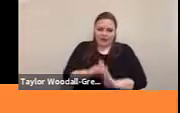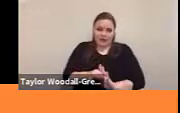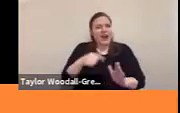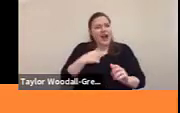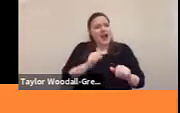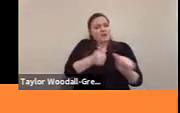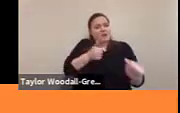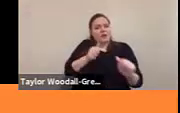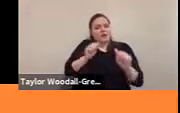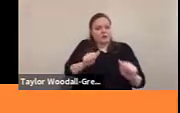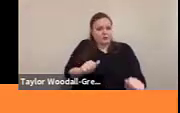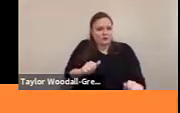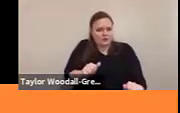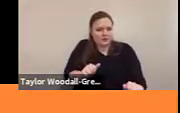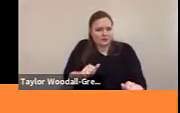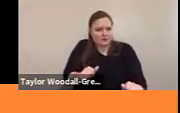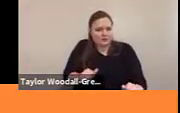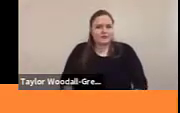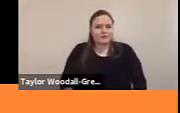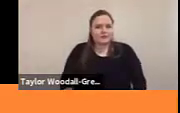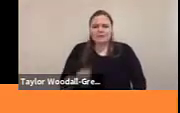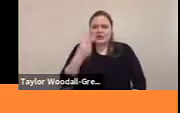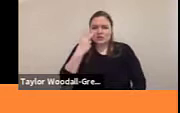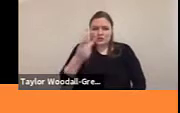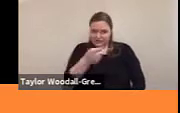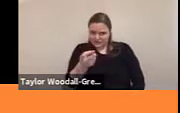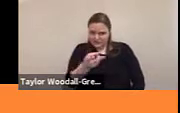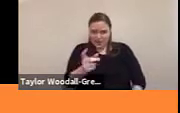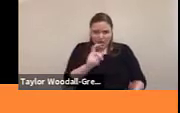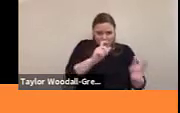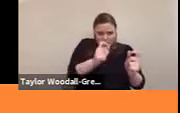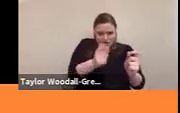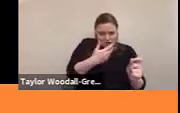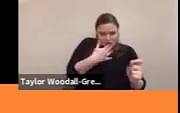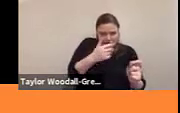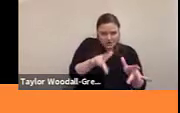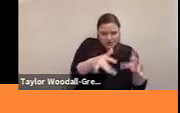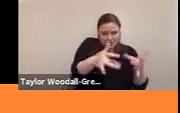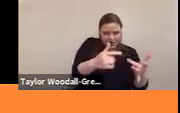But you can see here how changing the light green to an army green looks drastically different.